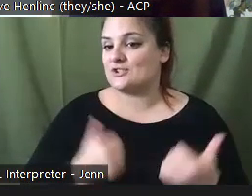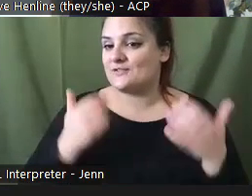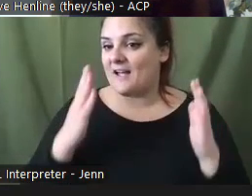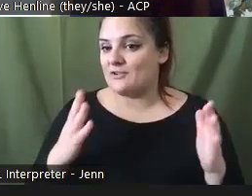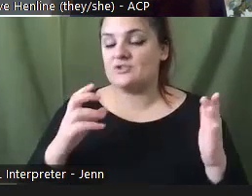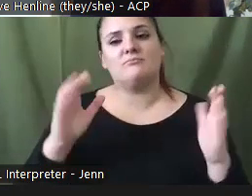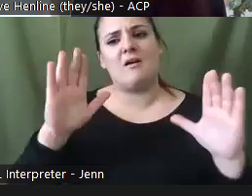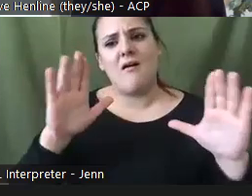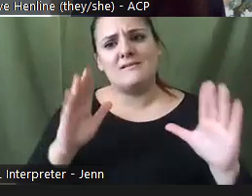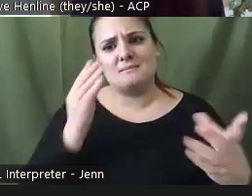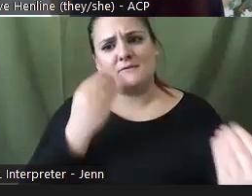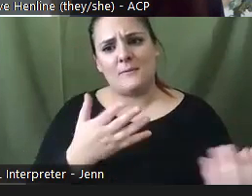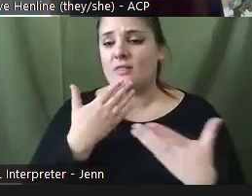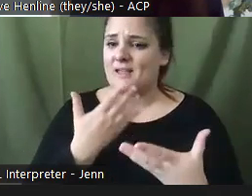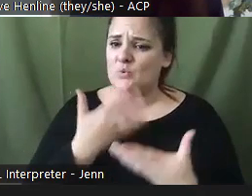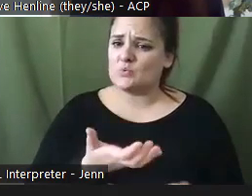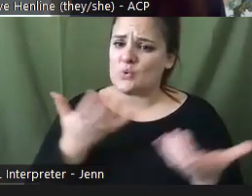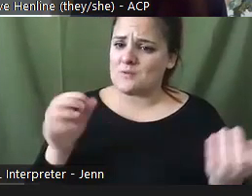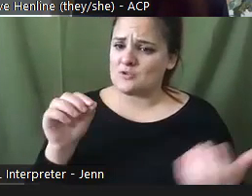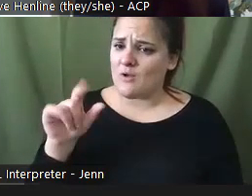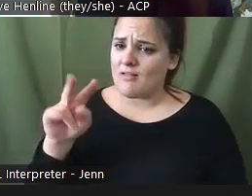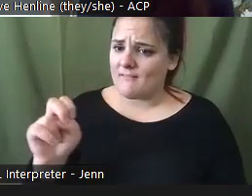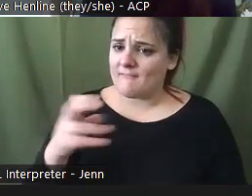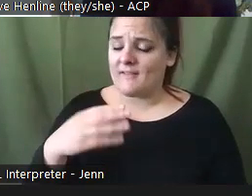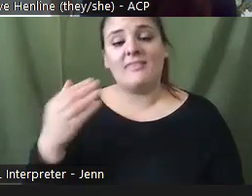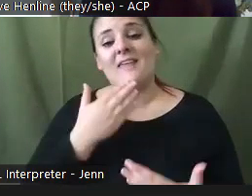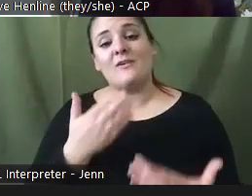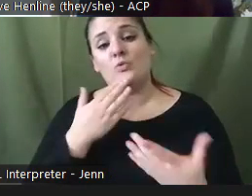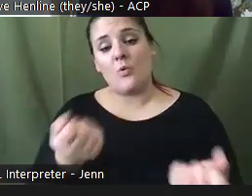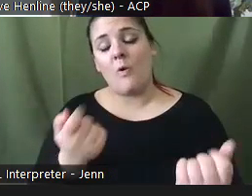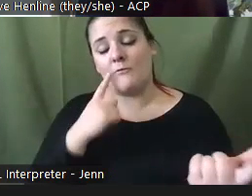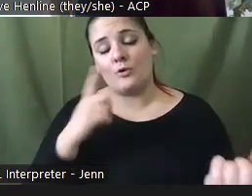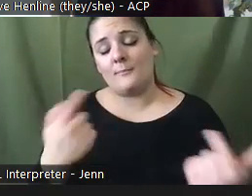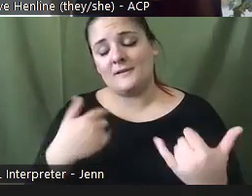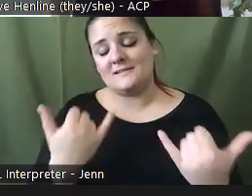information, thank you so much Olive and thank you all for being here. Yeah, thank you so much